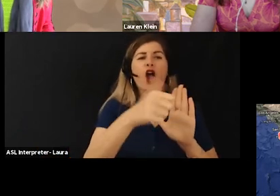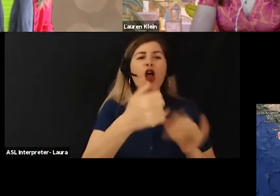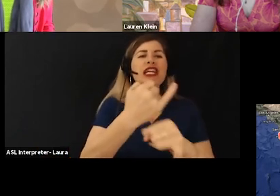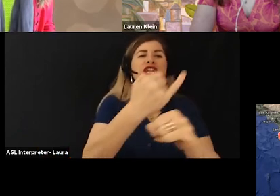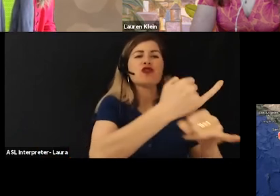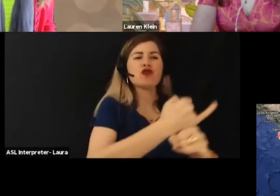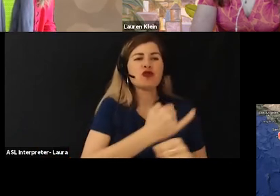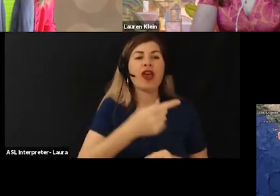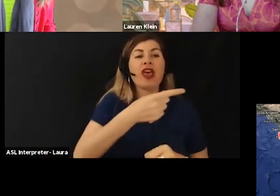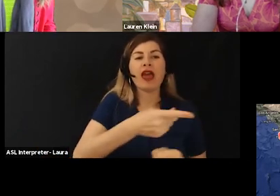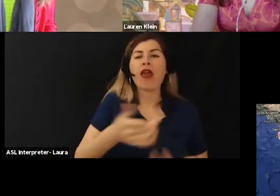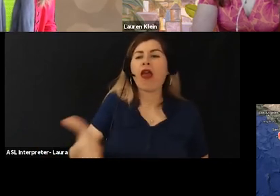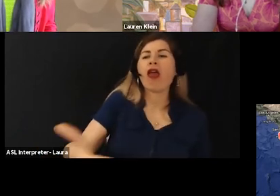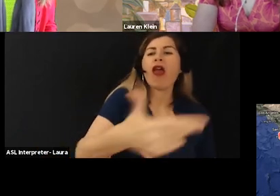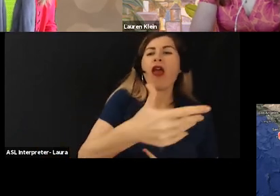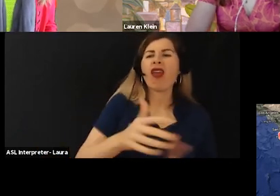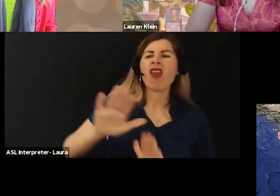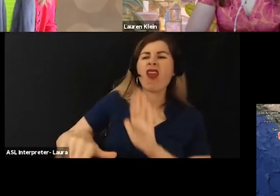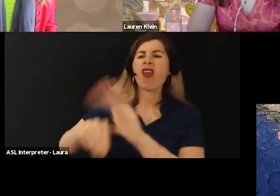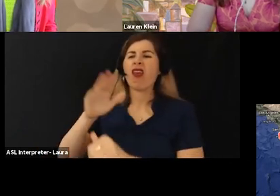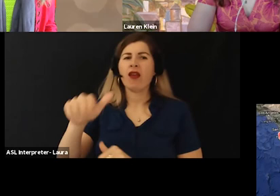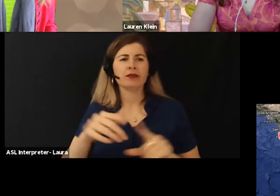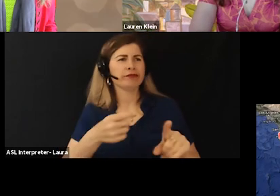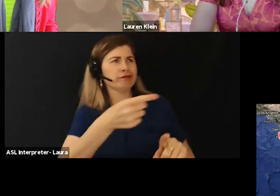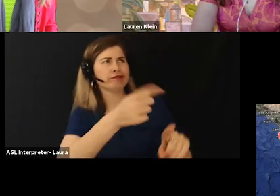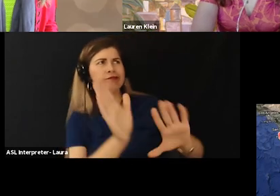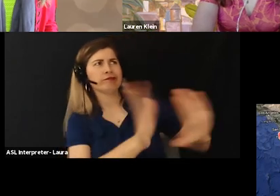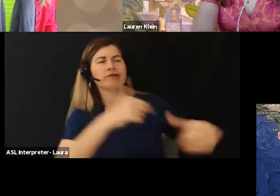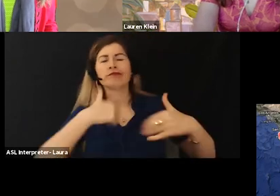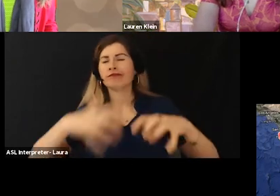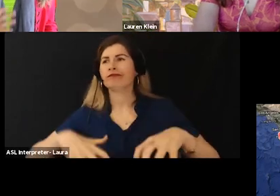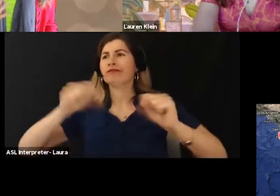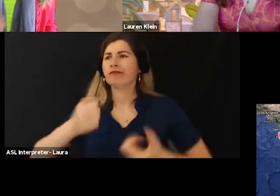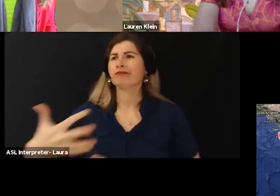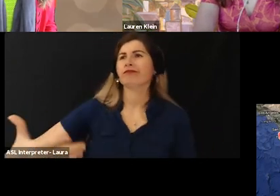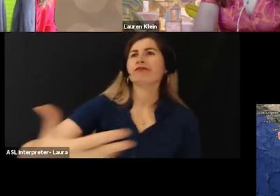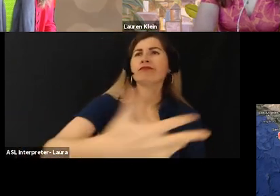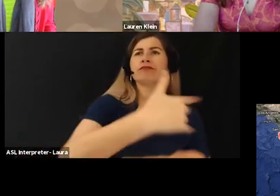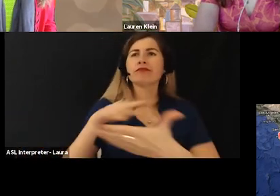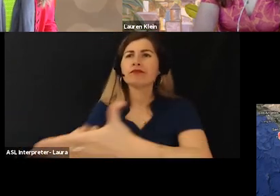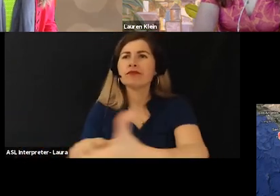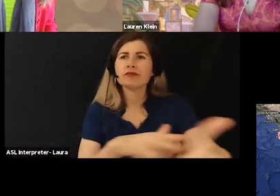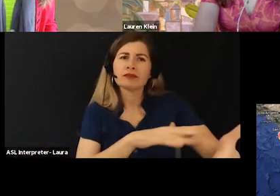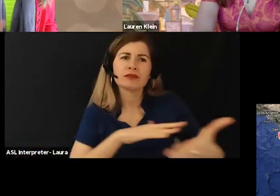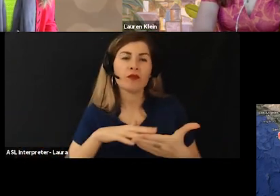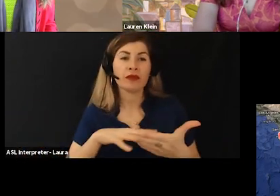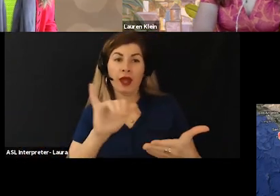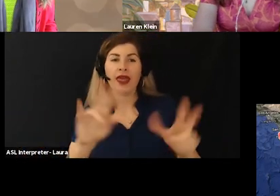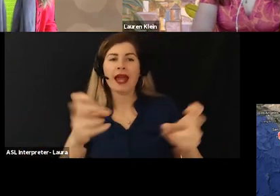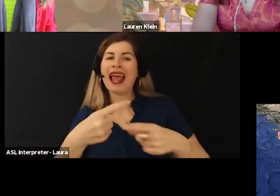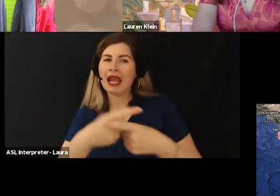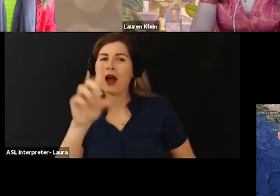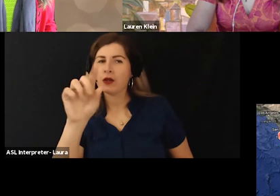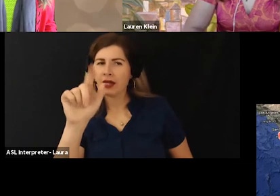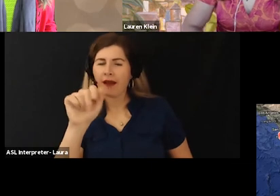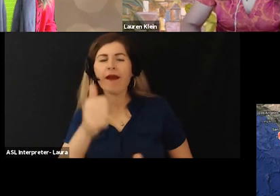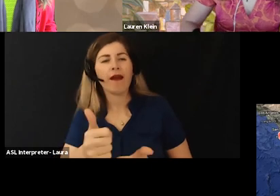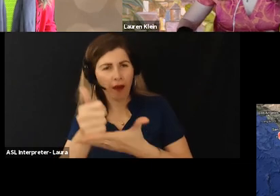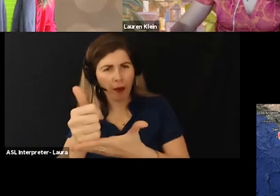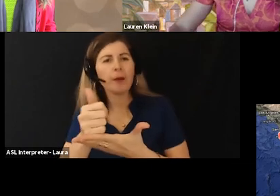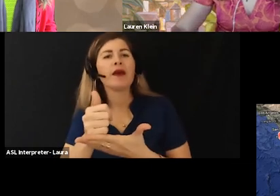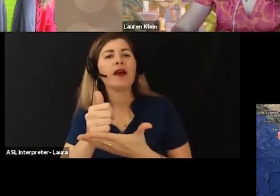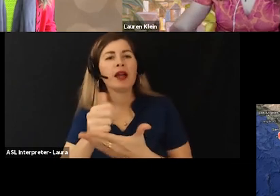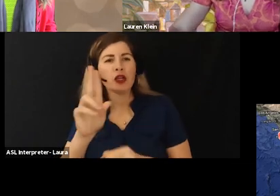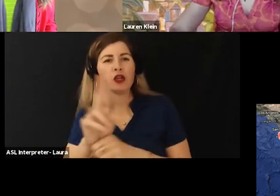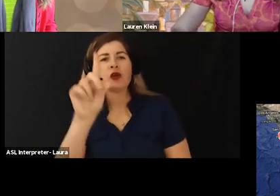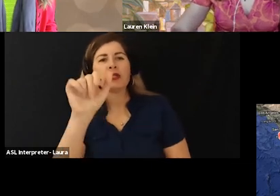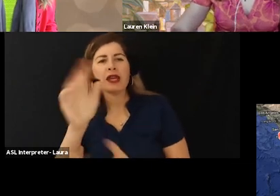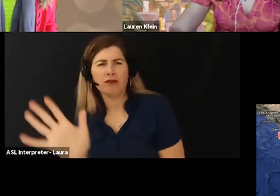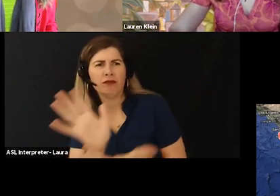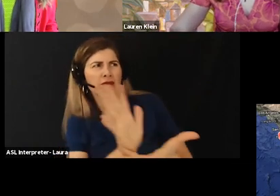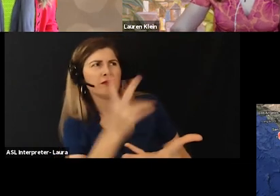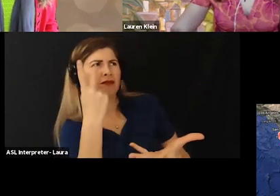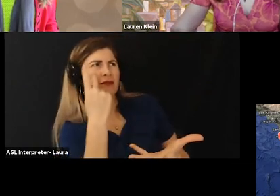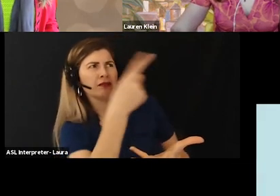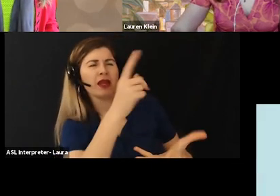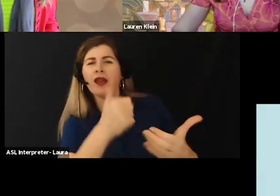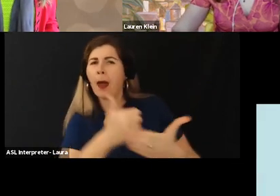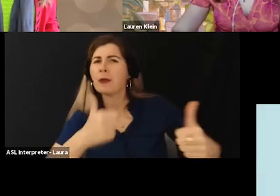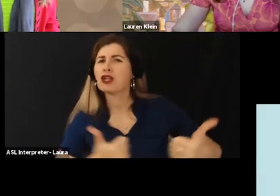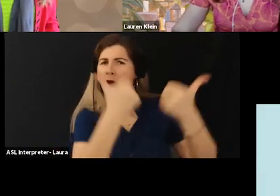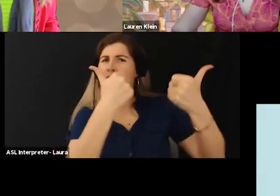failed to ensure the basic safety of their population. And so this idea of counter data represents one way to use data to challenge power.